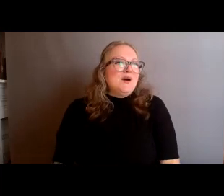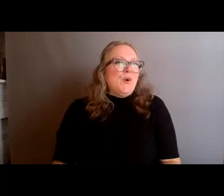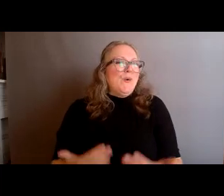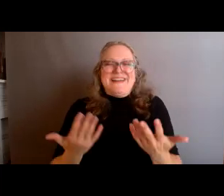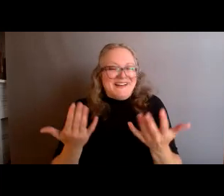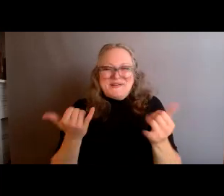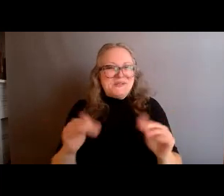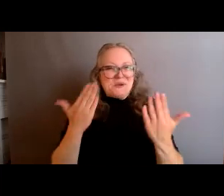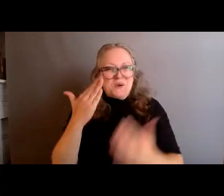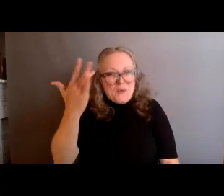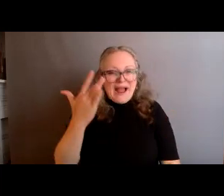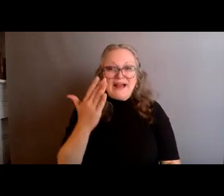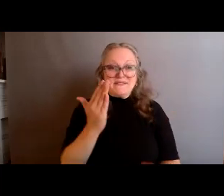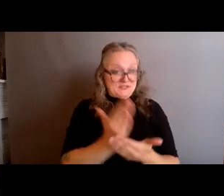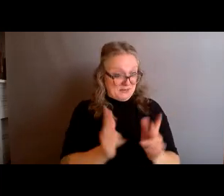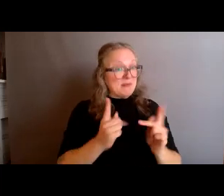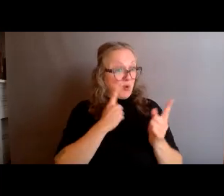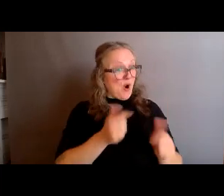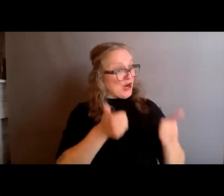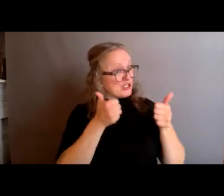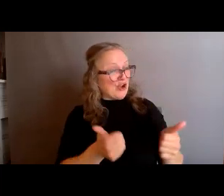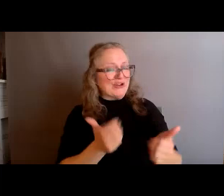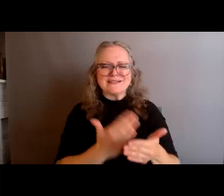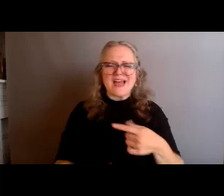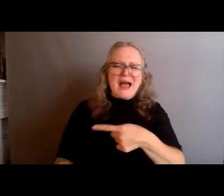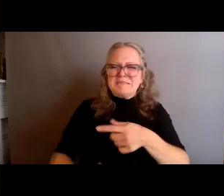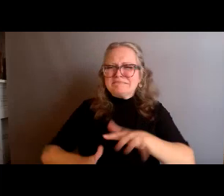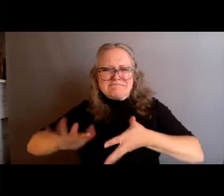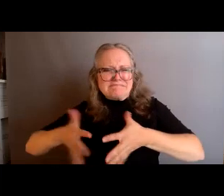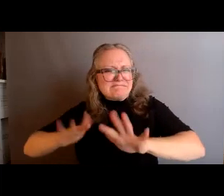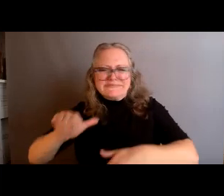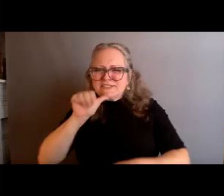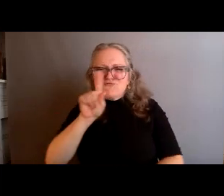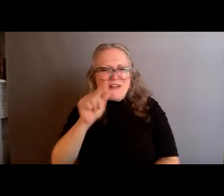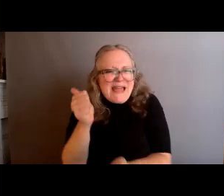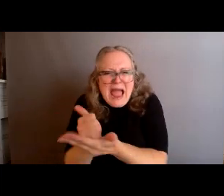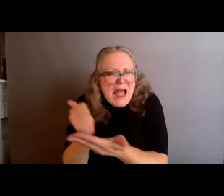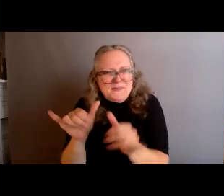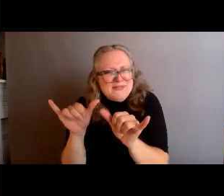for some people so well and some it doesn't. There's just no way to know for sure, but some